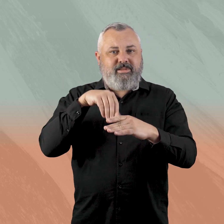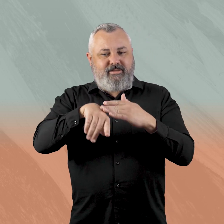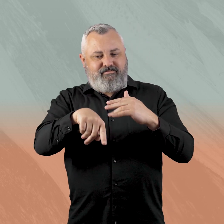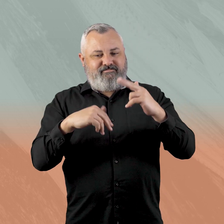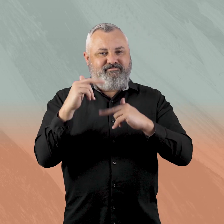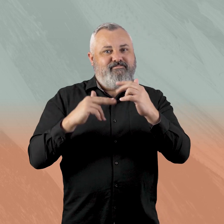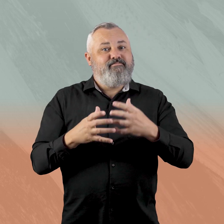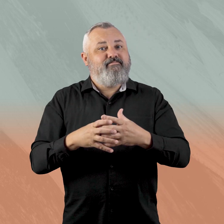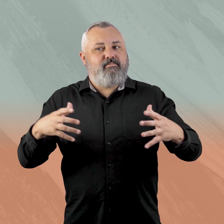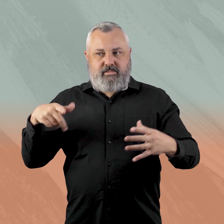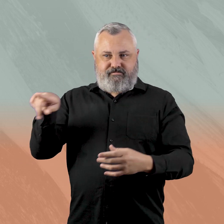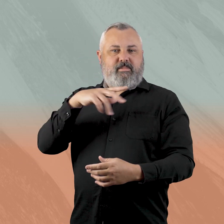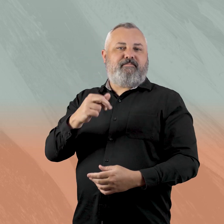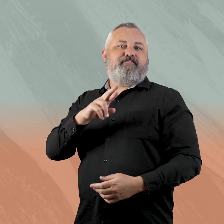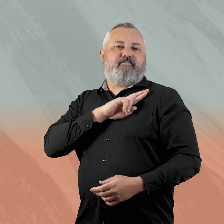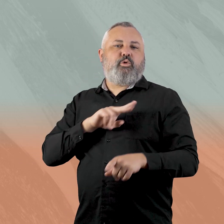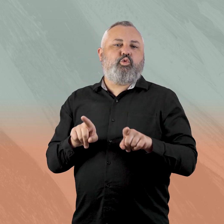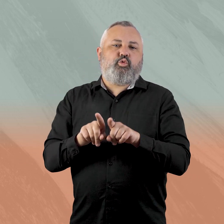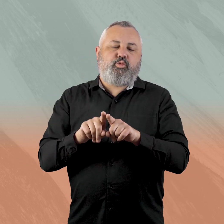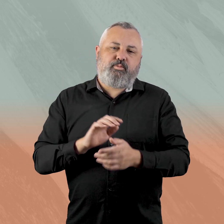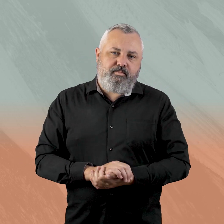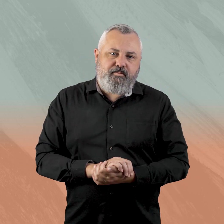d/Deaf and disabled artists and arts workers.